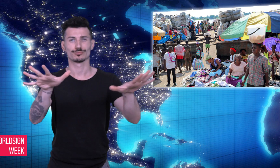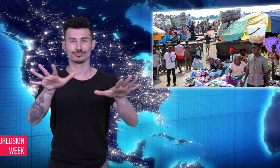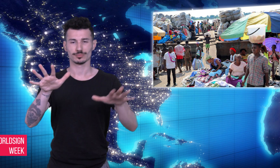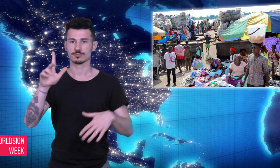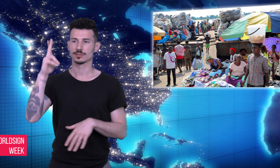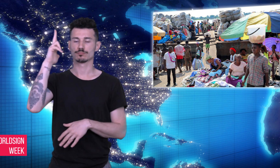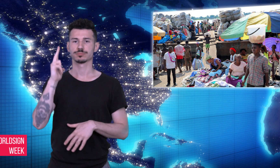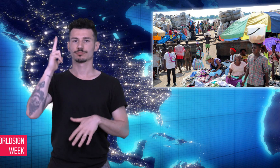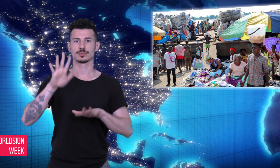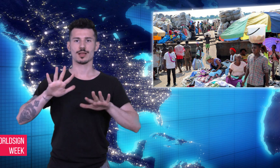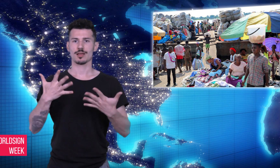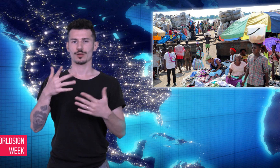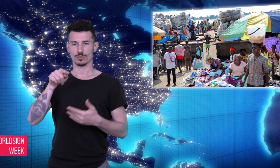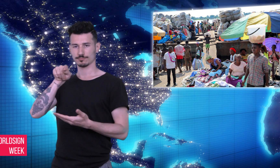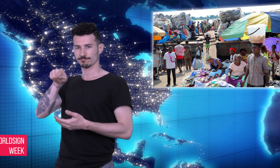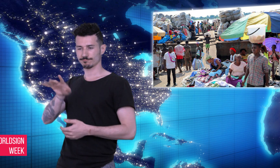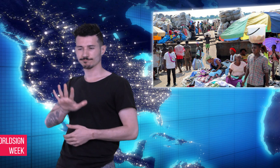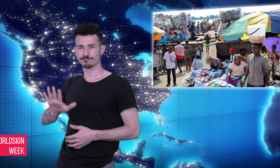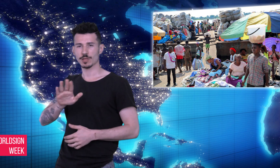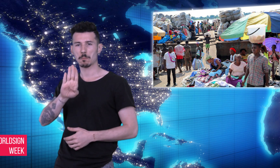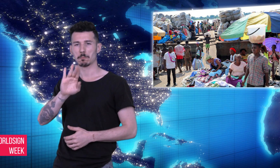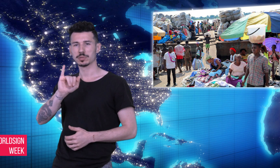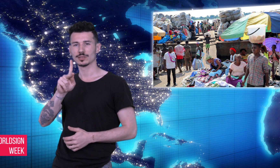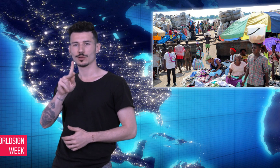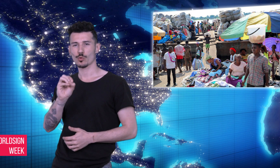Bikoro, and officials are tracking